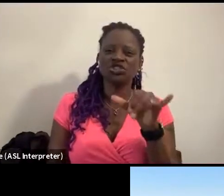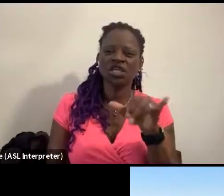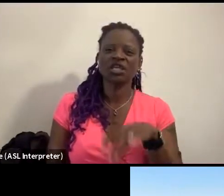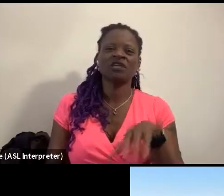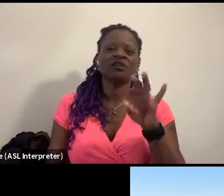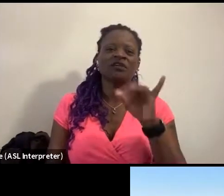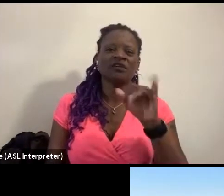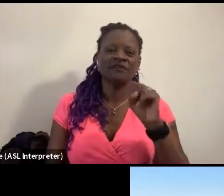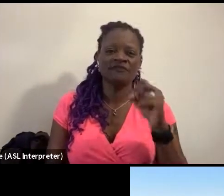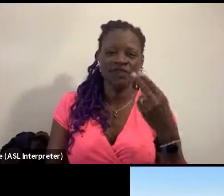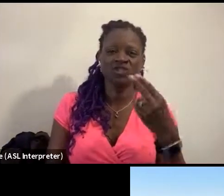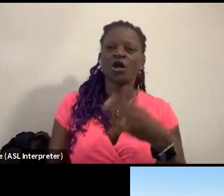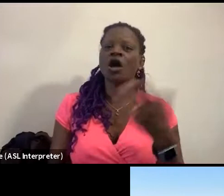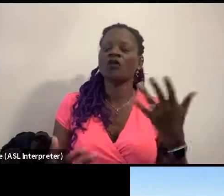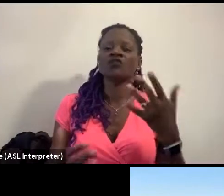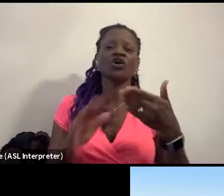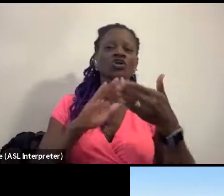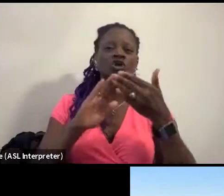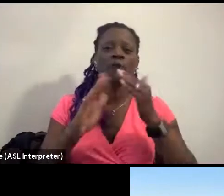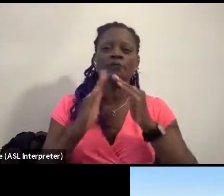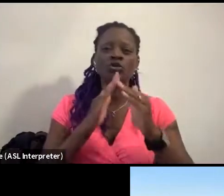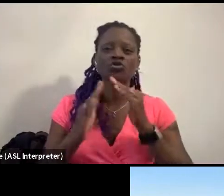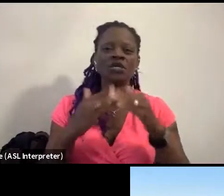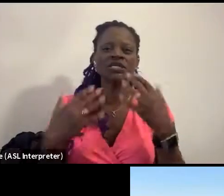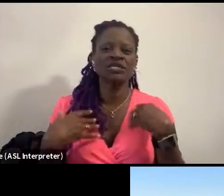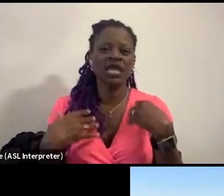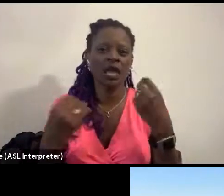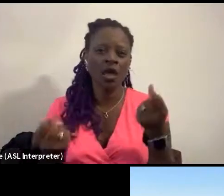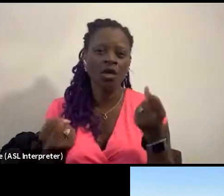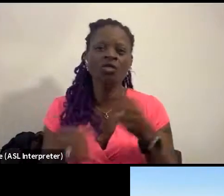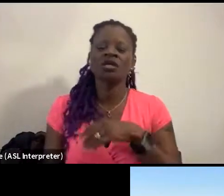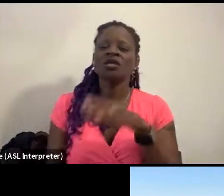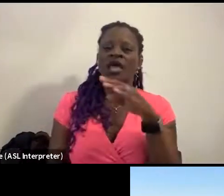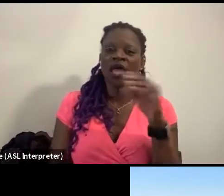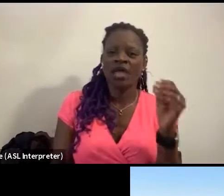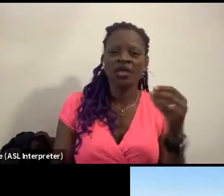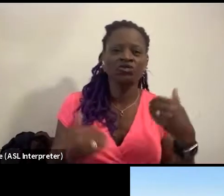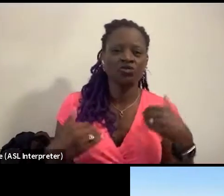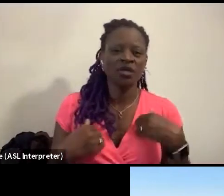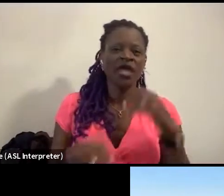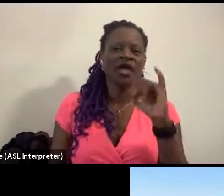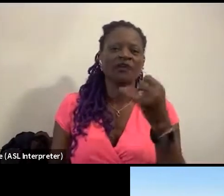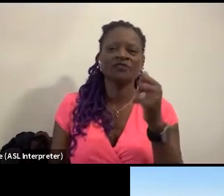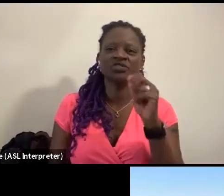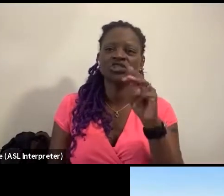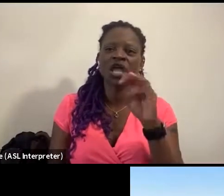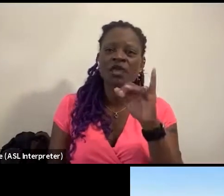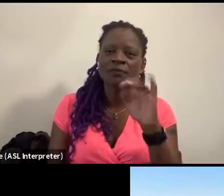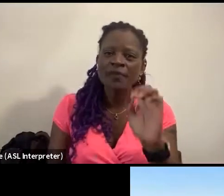We also have Kate PIAC from our epidemiology team who will share some data from vaccine hesitancy surveys